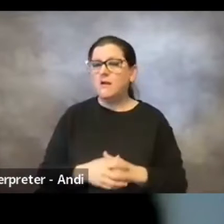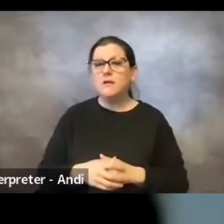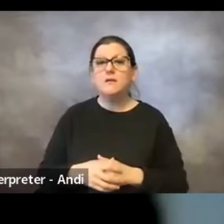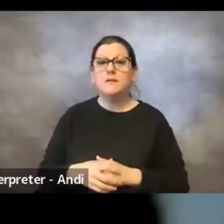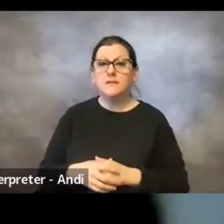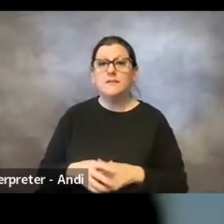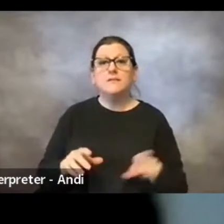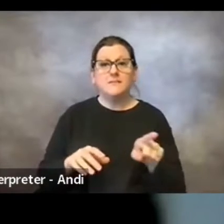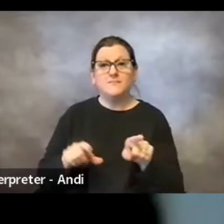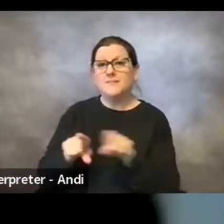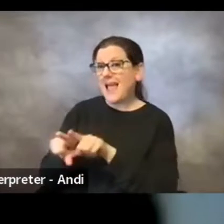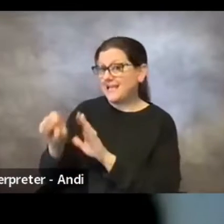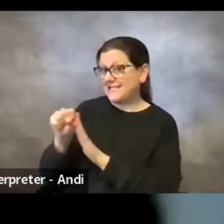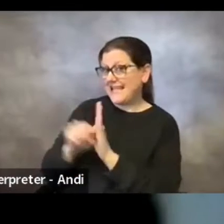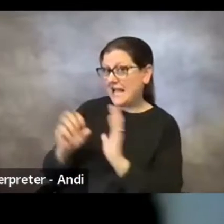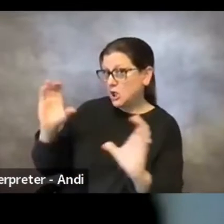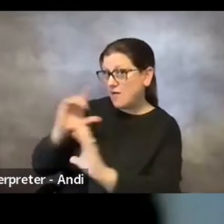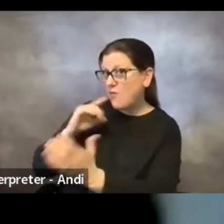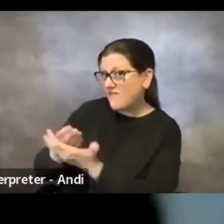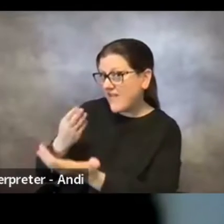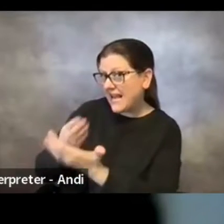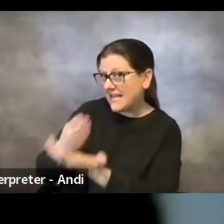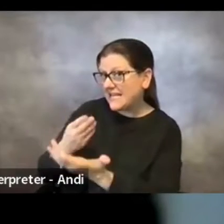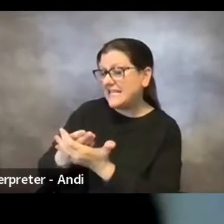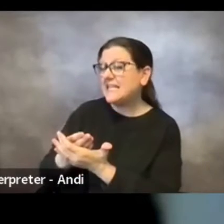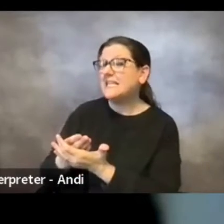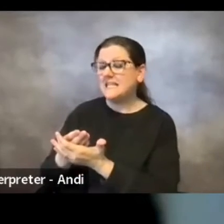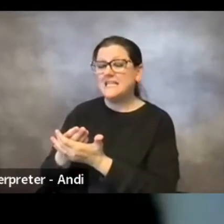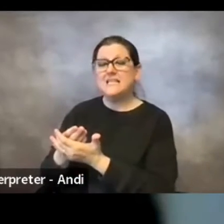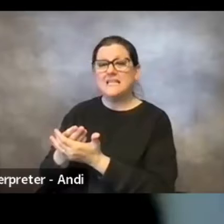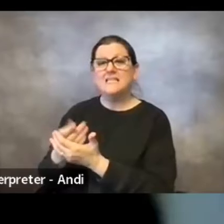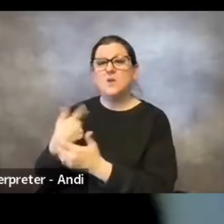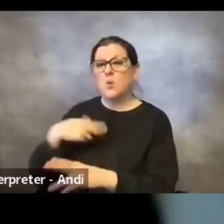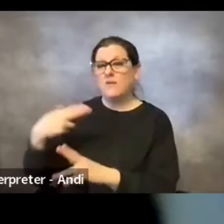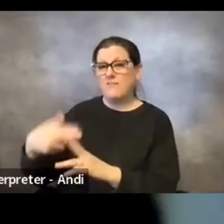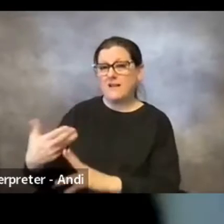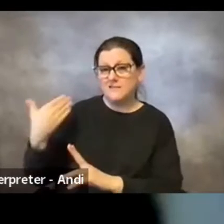seeking funding, both of the solicitations that we mentioned that that mentioned brain injury